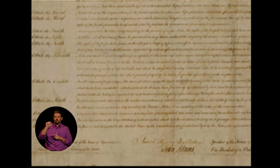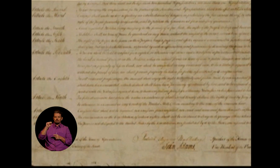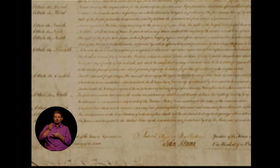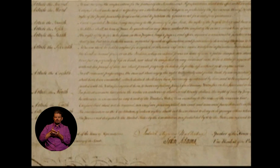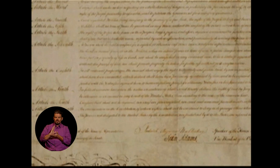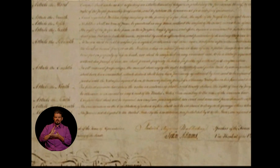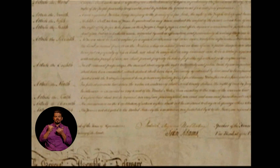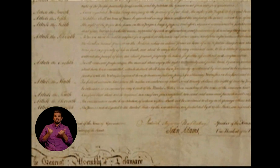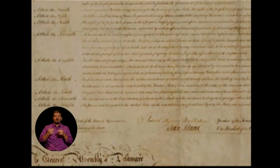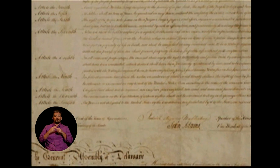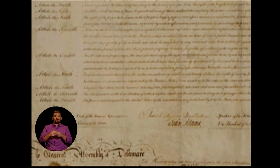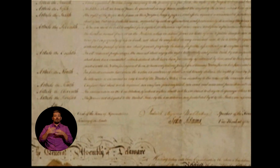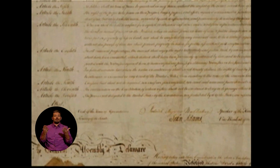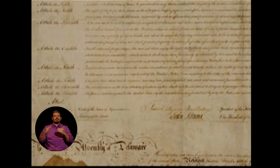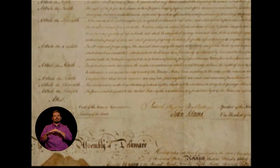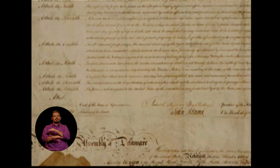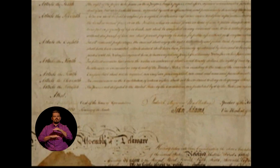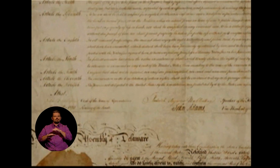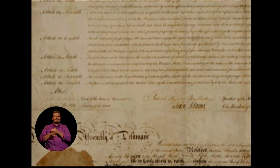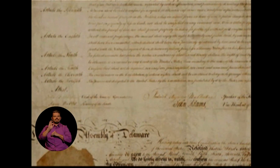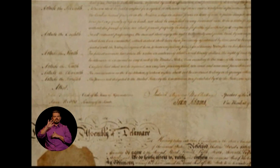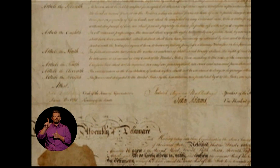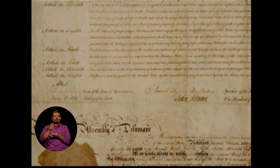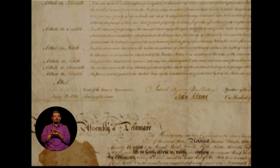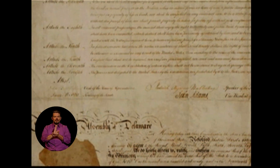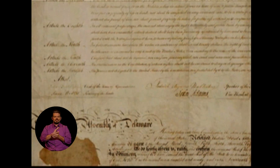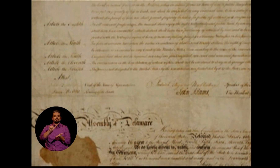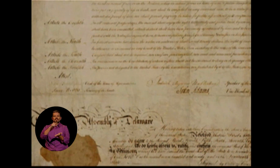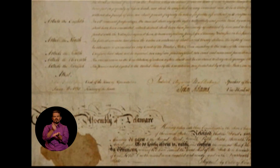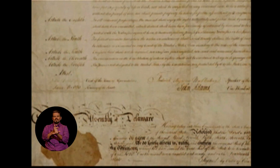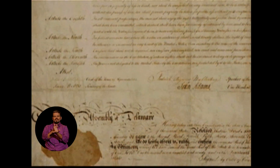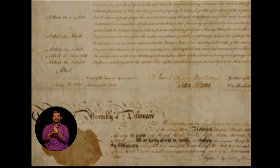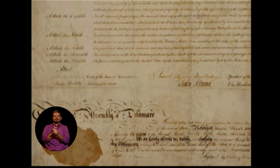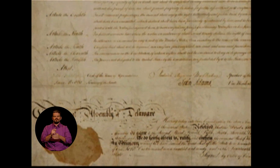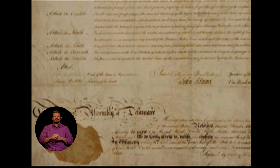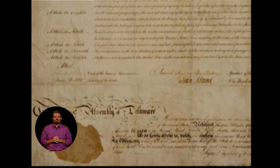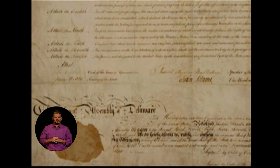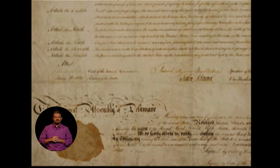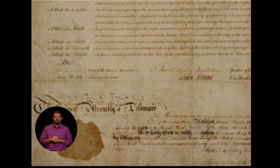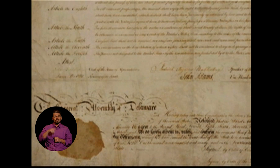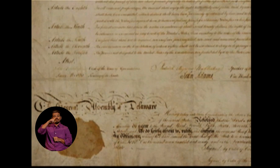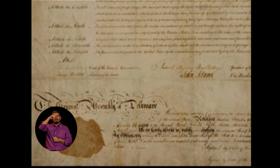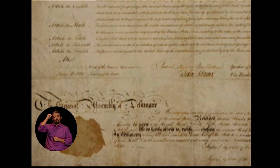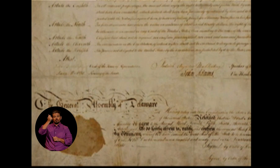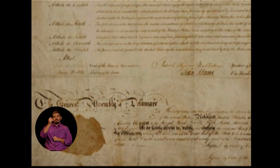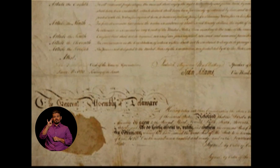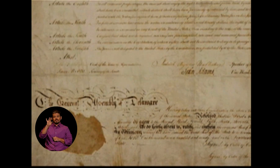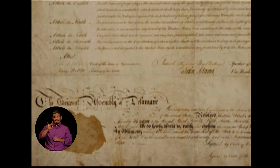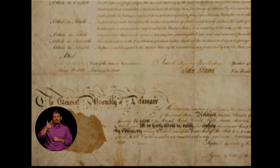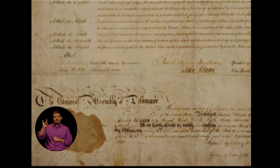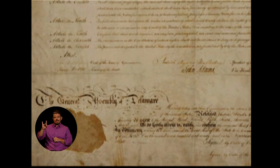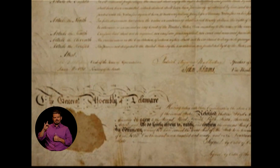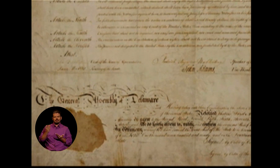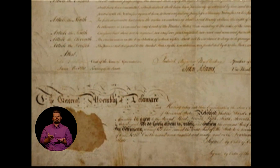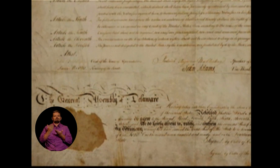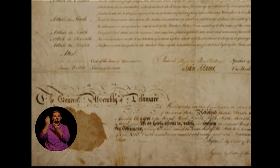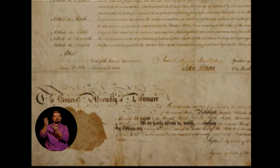OR AS THEY ARE NOW CALLED FUNDAMENTAL CIVIL RIGHTS WAS PROMISED. IN THE SUMMER OF 1788,